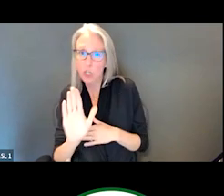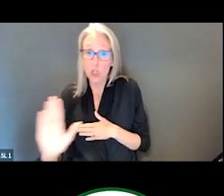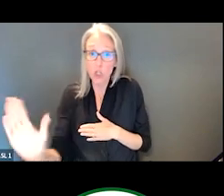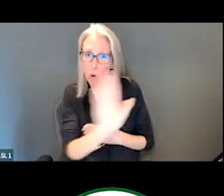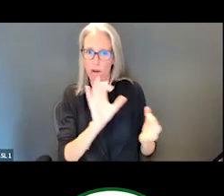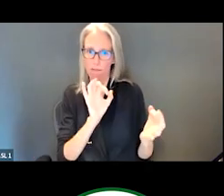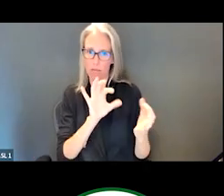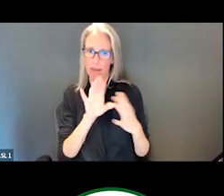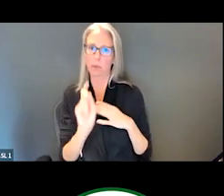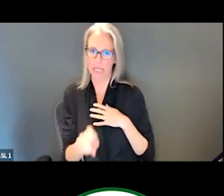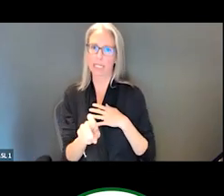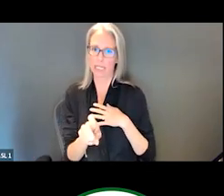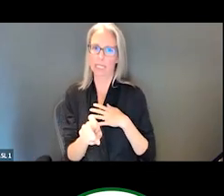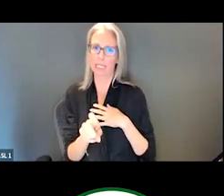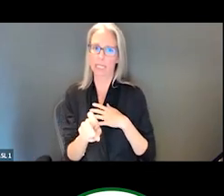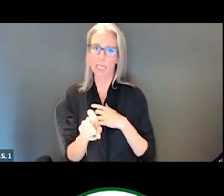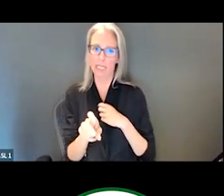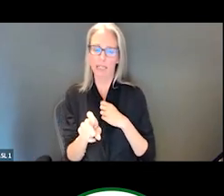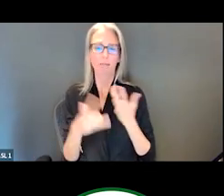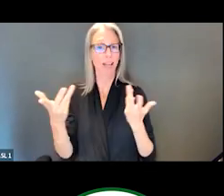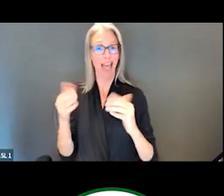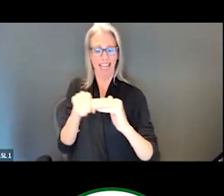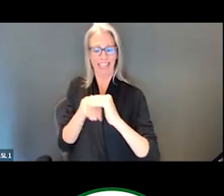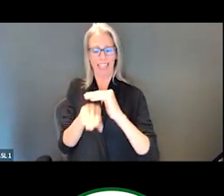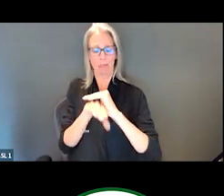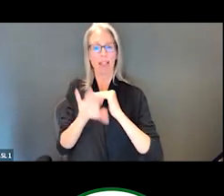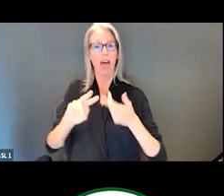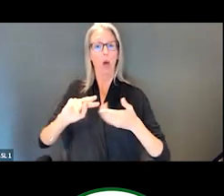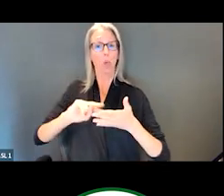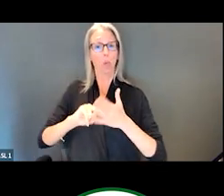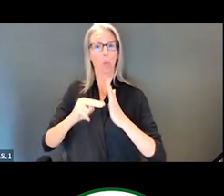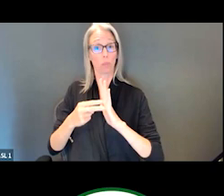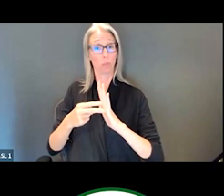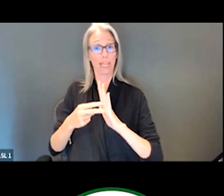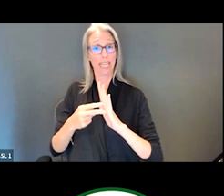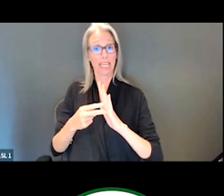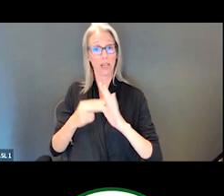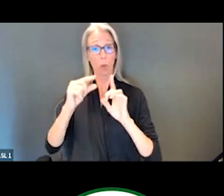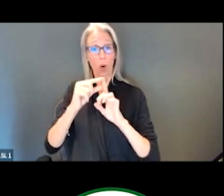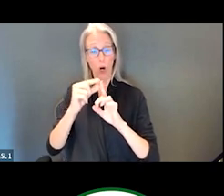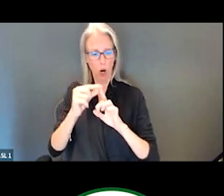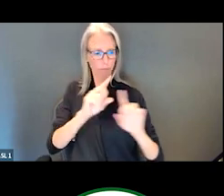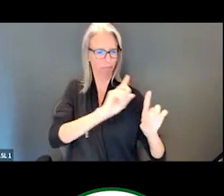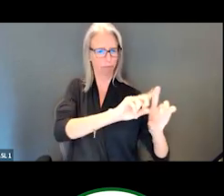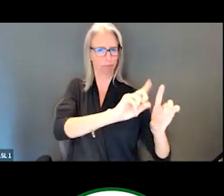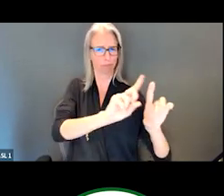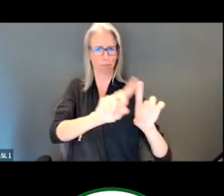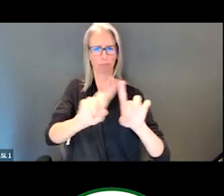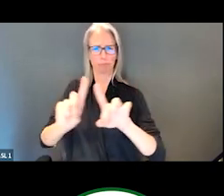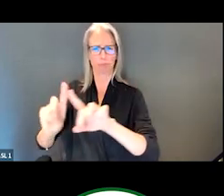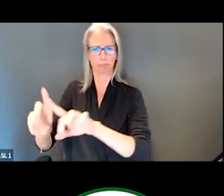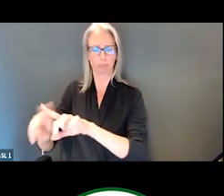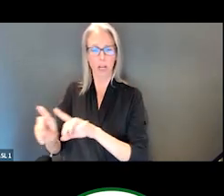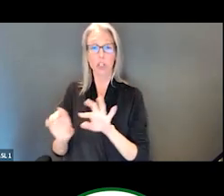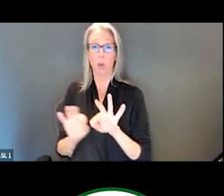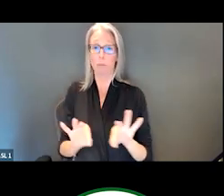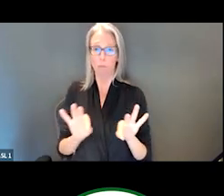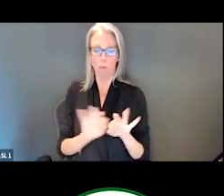capturing this diverse range of perspectives so please do put in your your, have a look